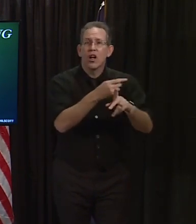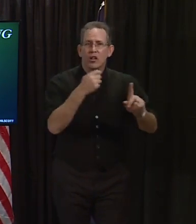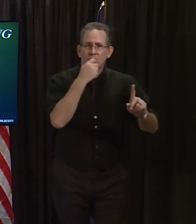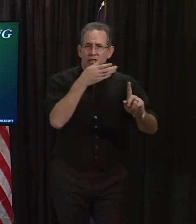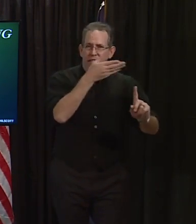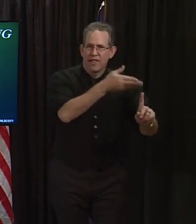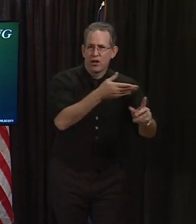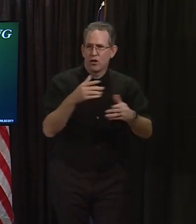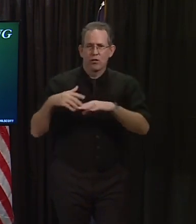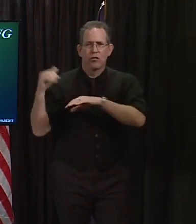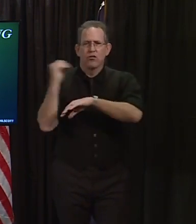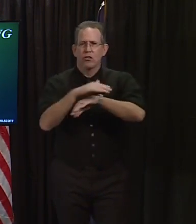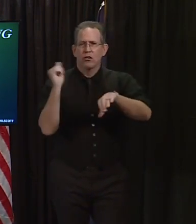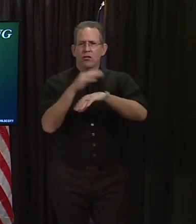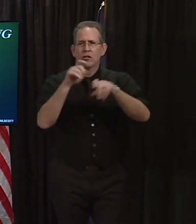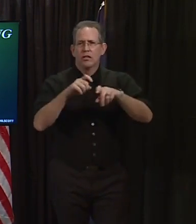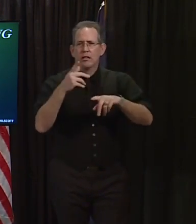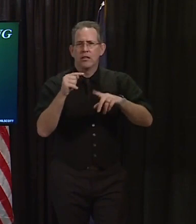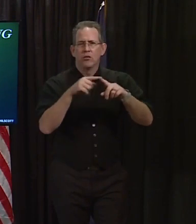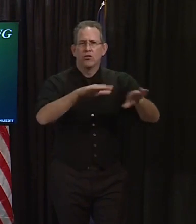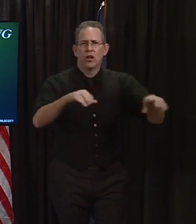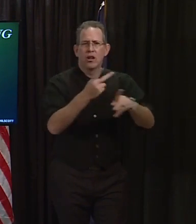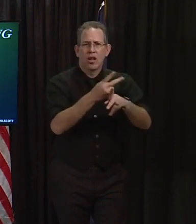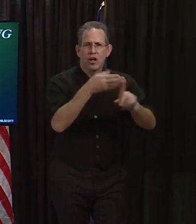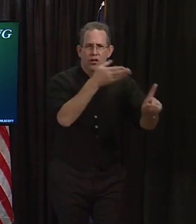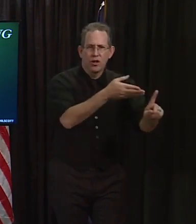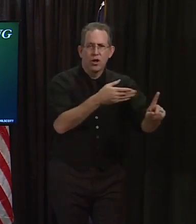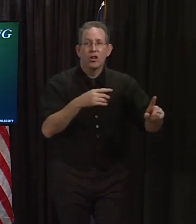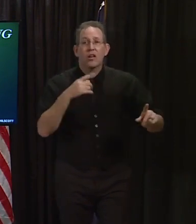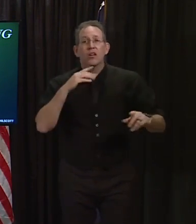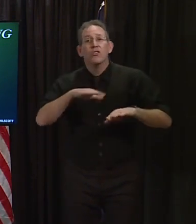childcare programs, Family and Children who have identified identified as a